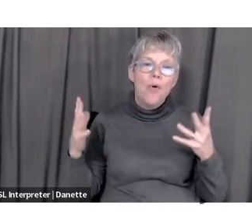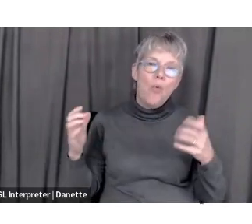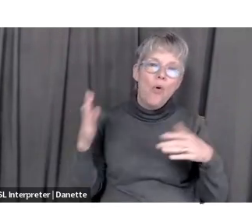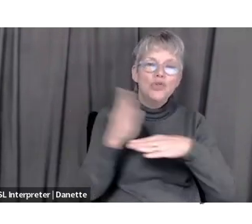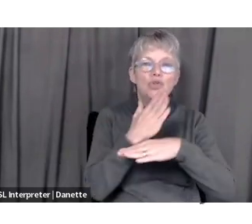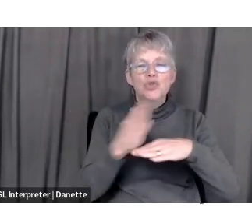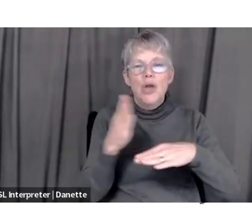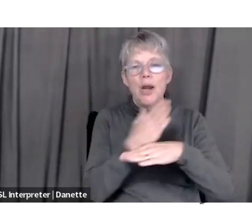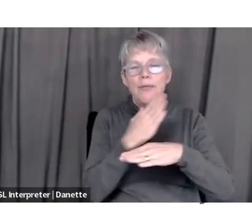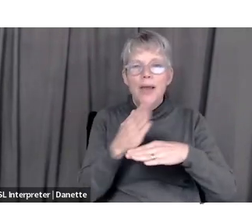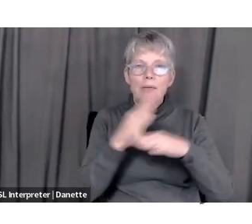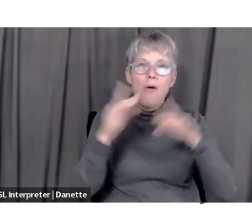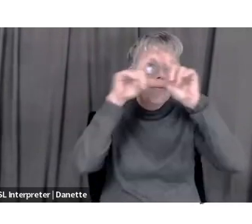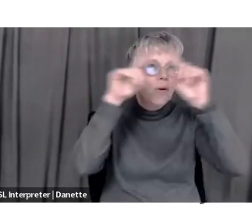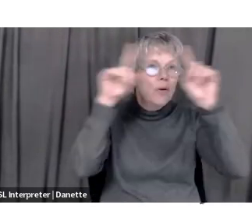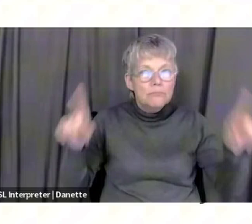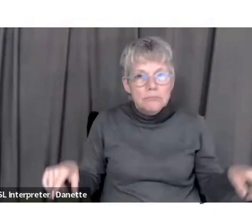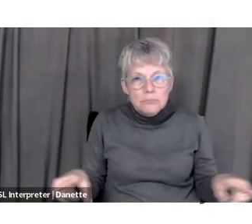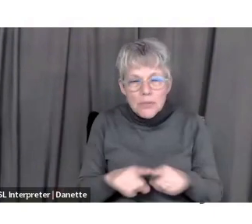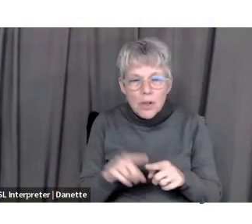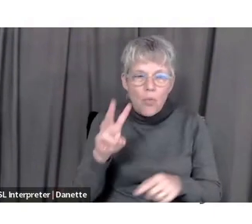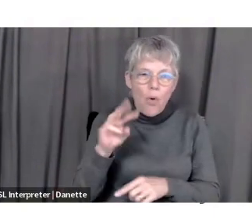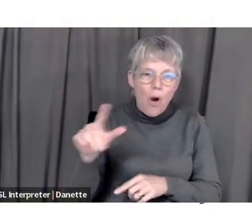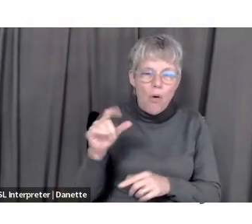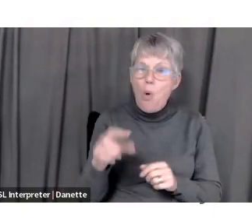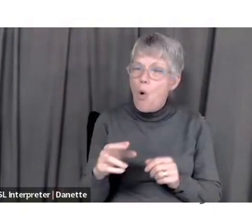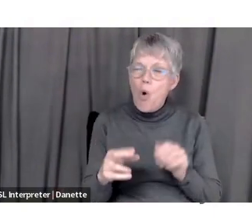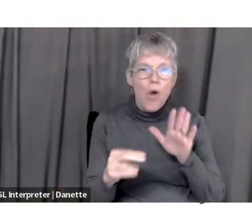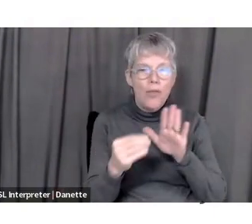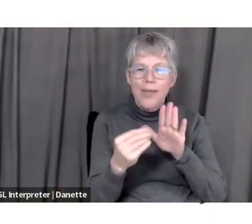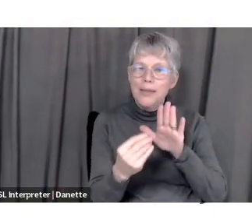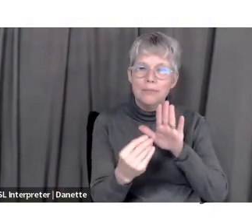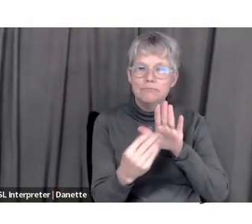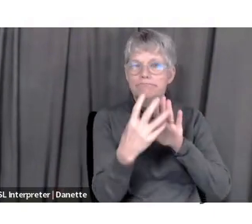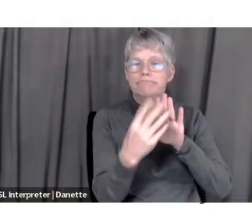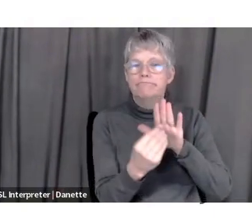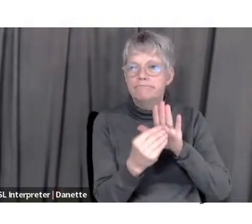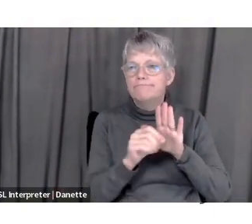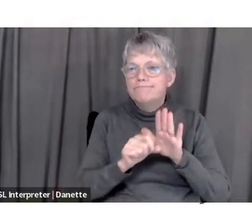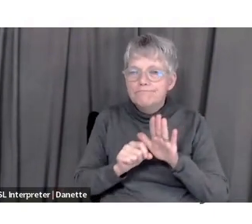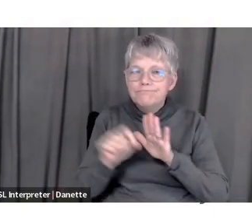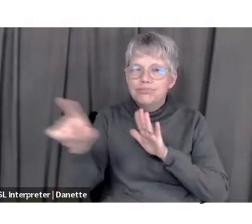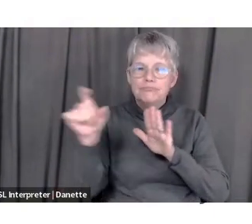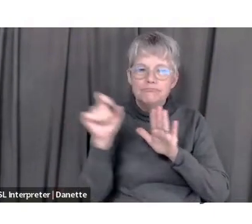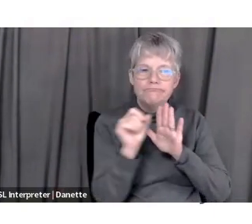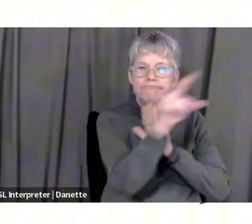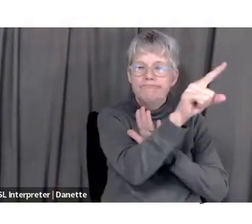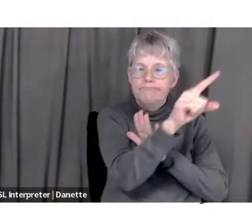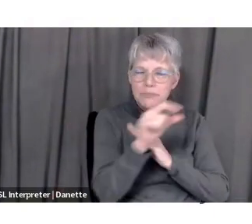People really like to share this on their boards and on their wall. They can even screenshot it and share it outside the app if they choose to do so.